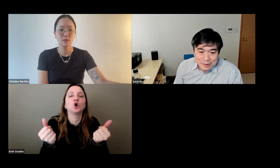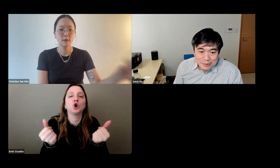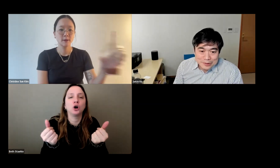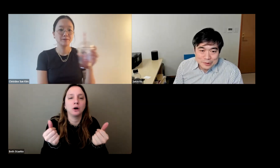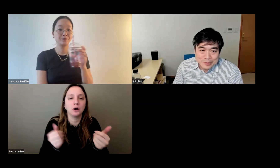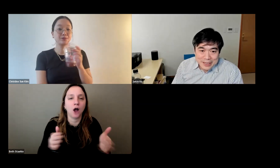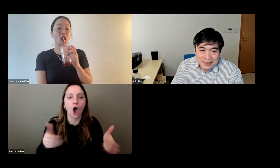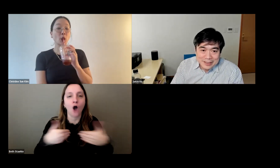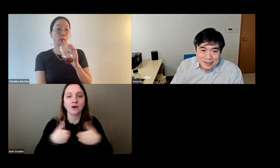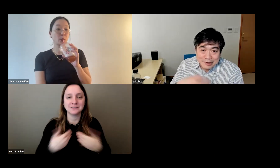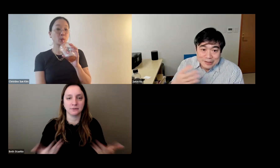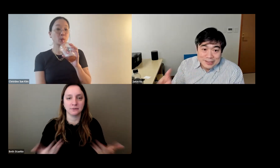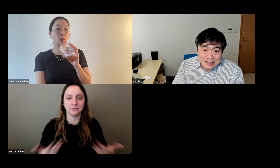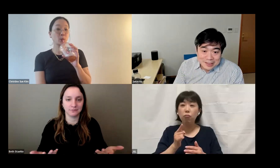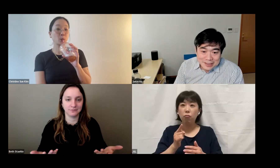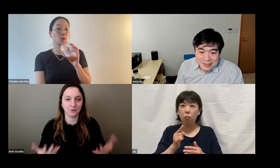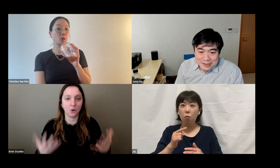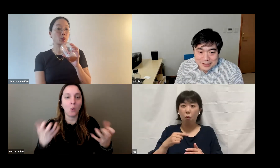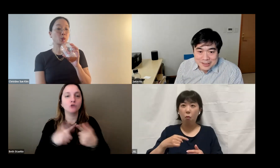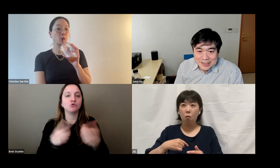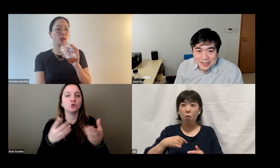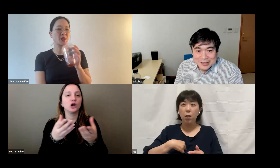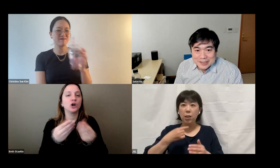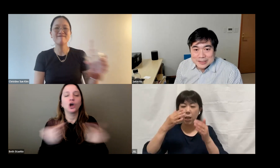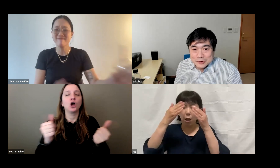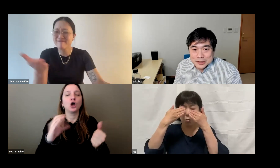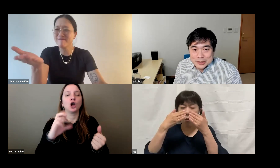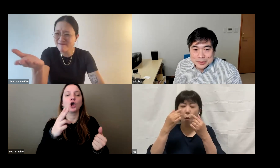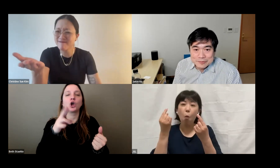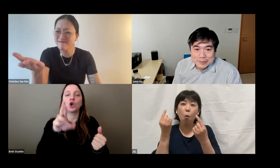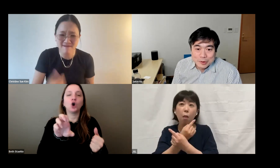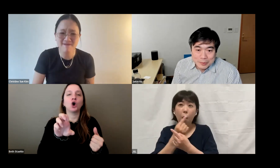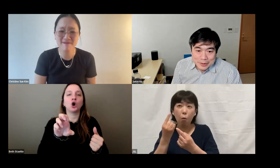or to make autistic kids indistinguishable from normal.